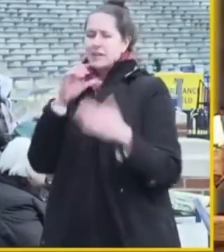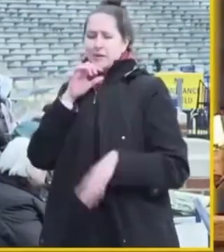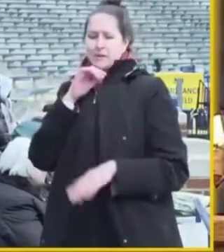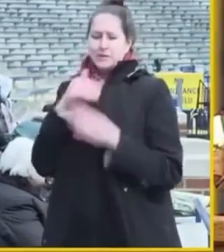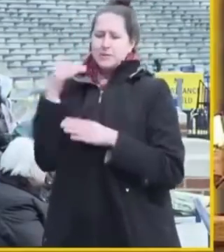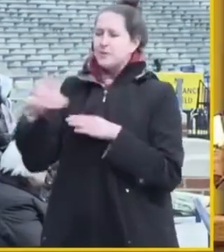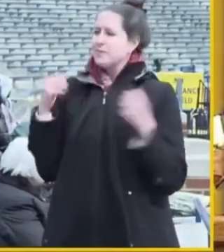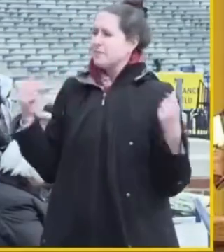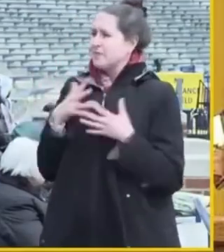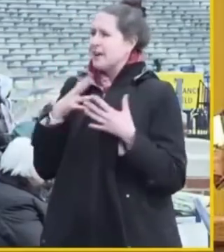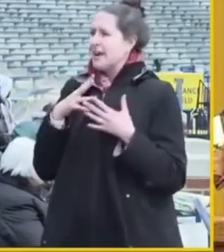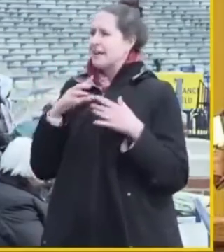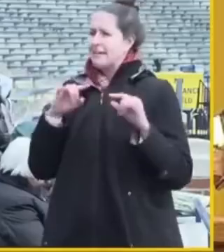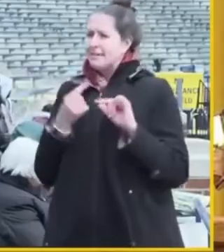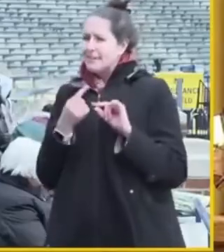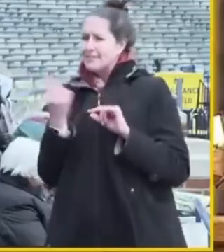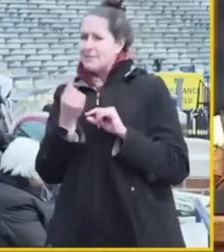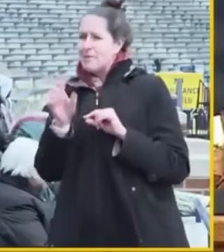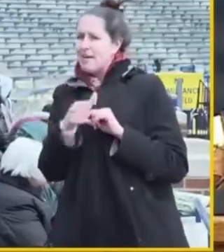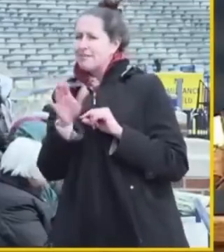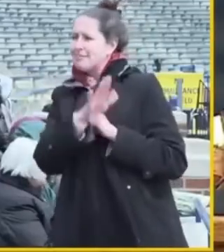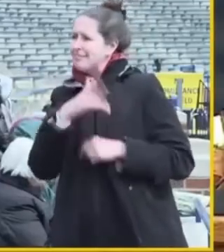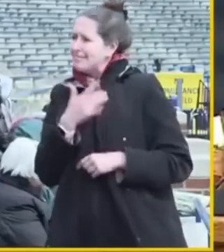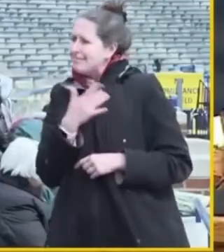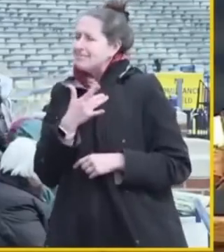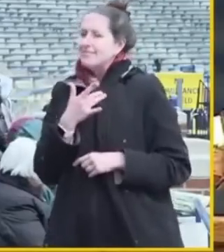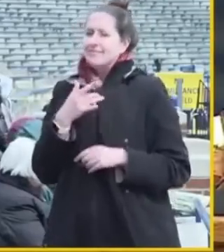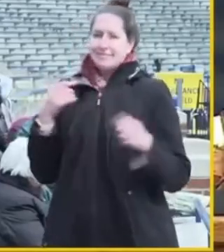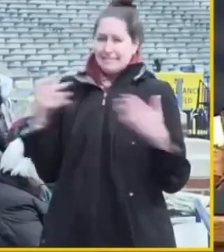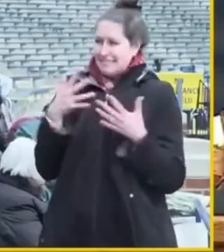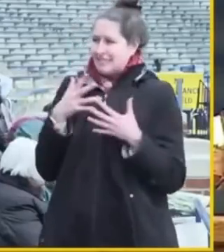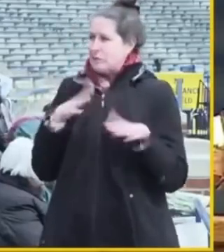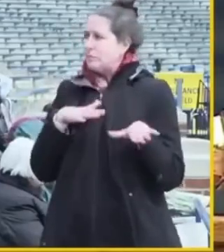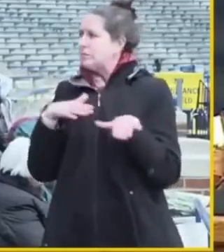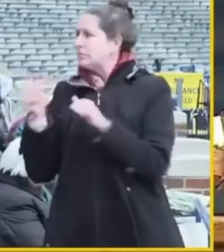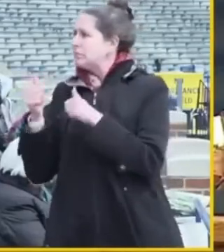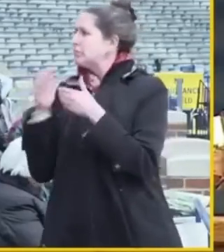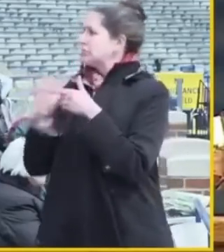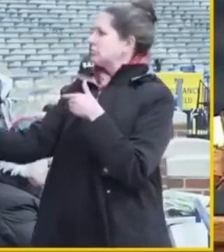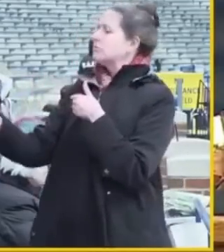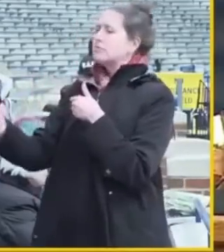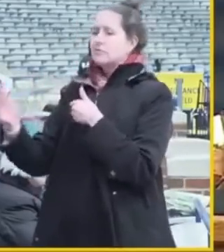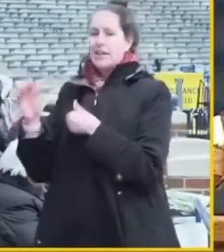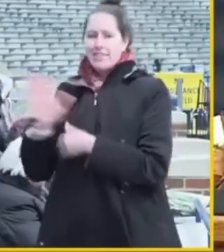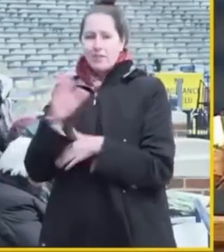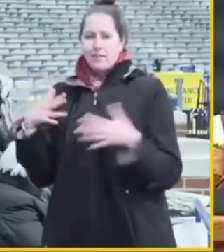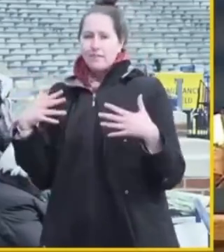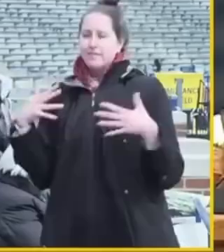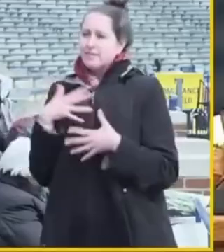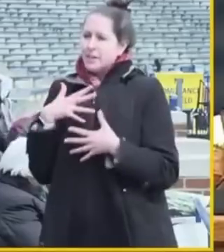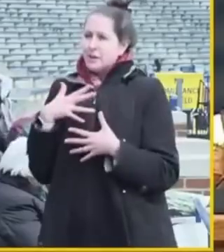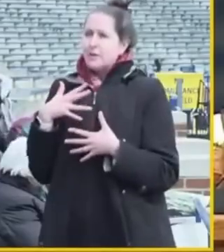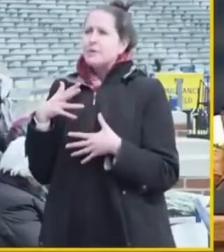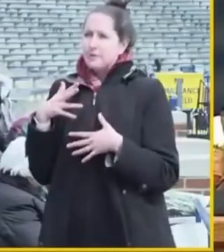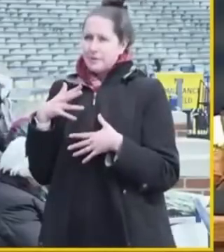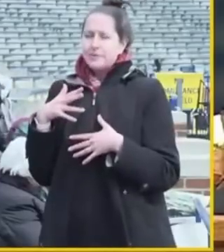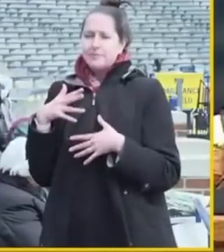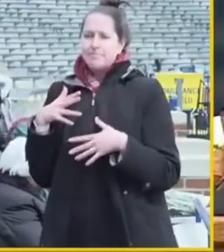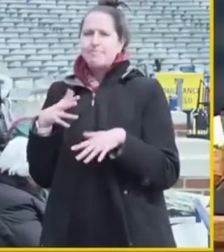too scared to leave and move on. Their fears get the best of them, I get that,